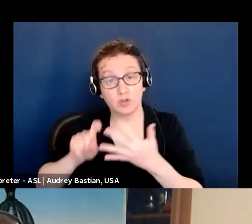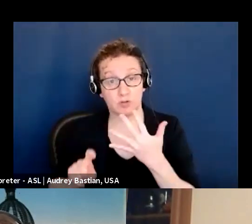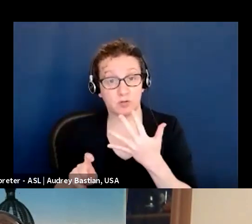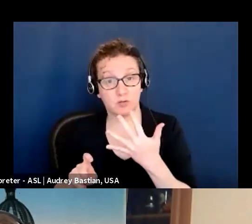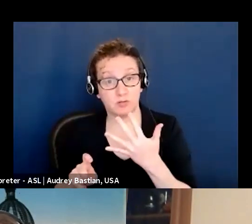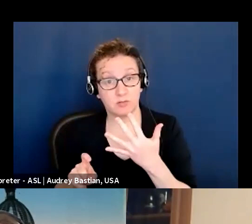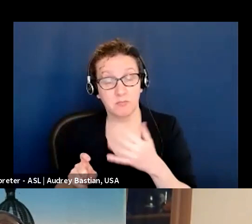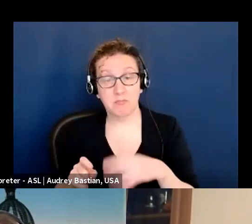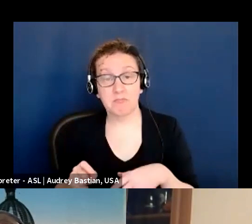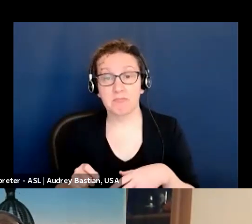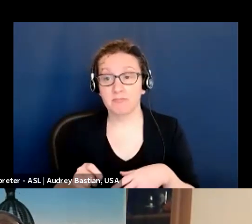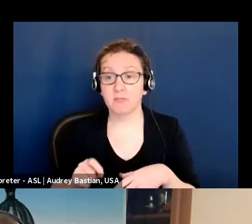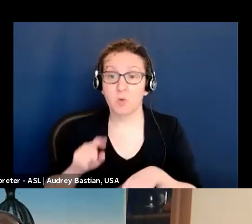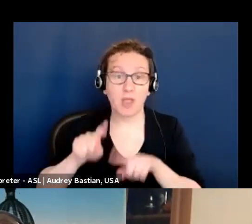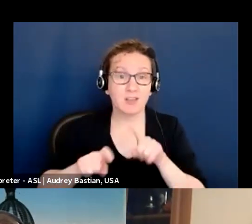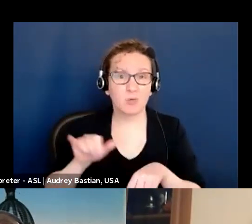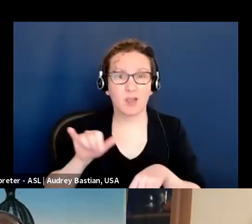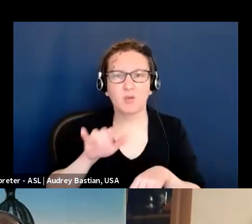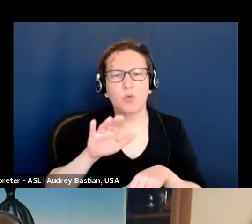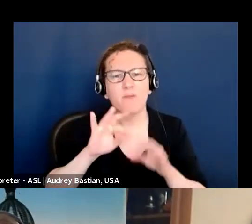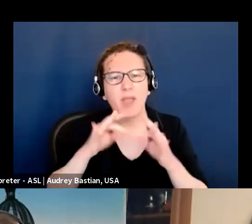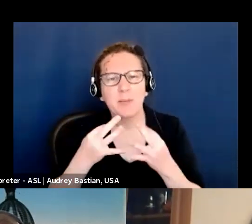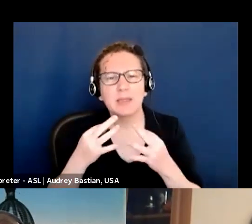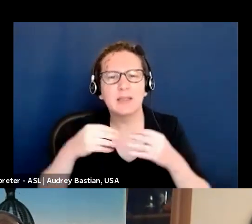they would ask you things like, what's your family structure like. Why do you want to